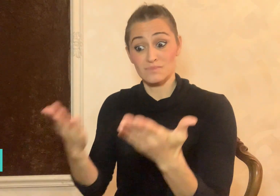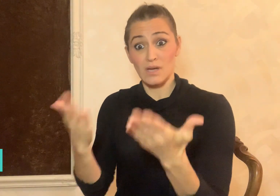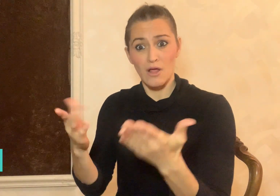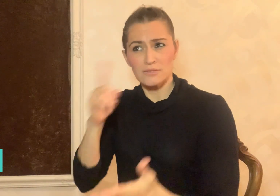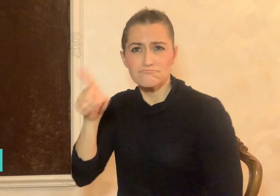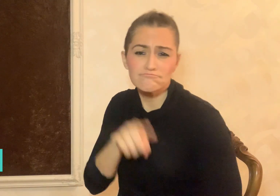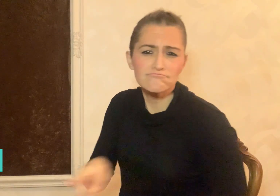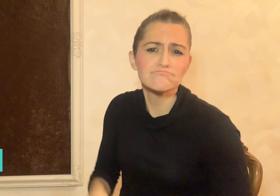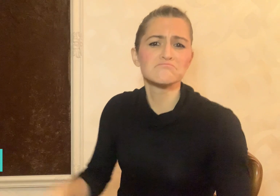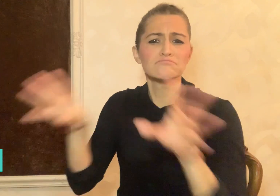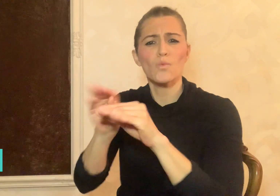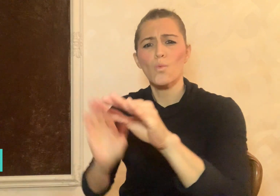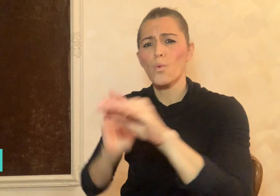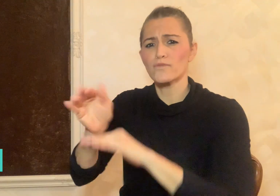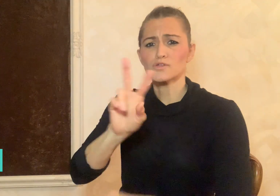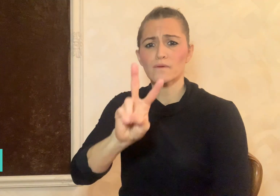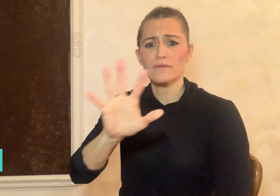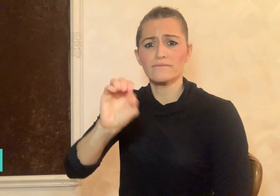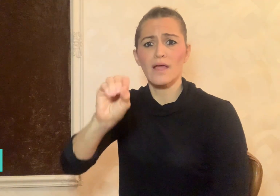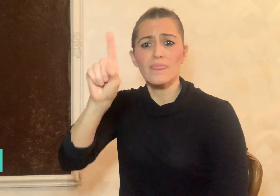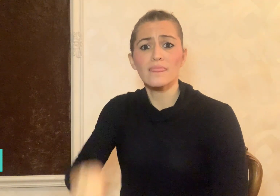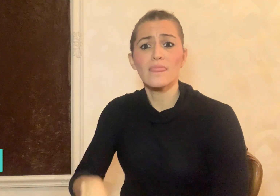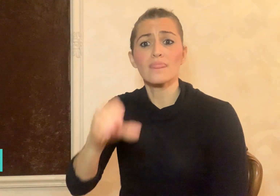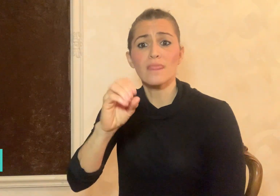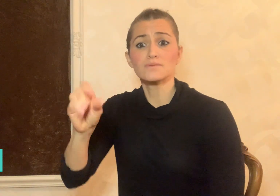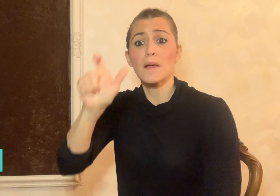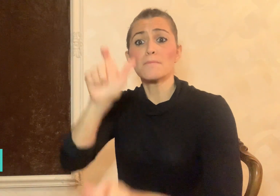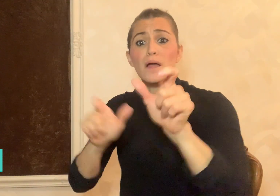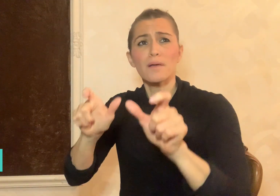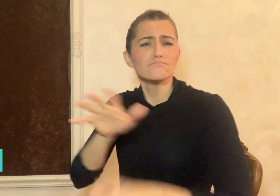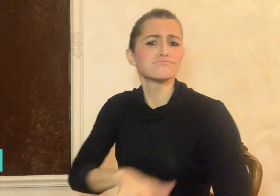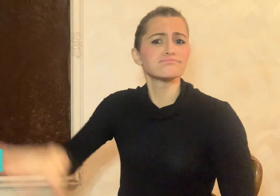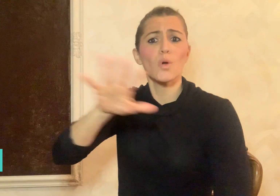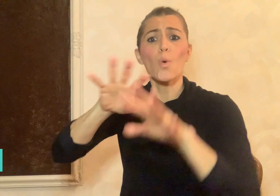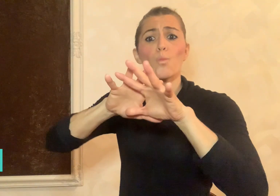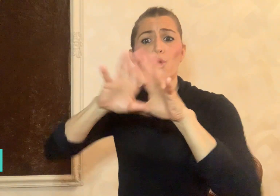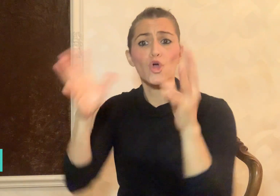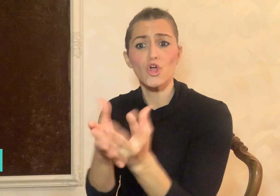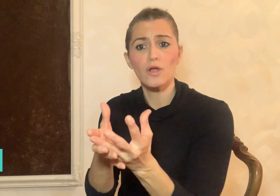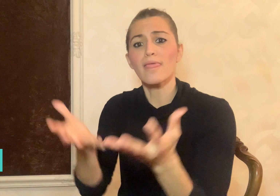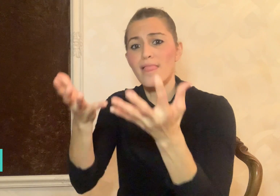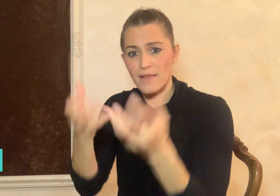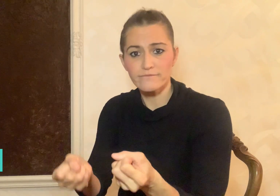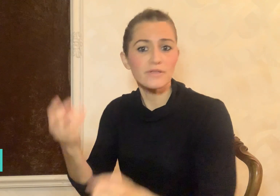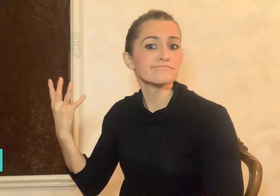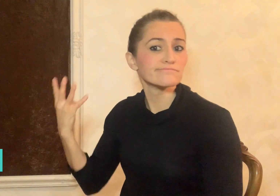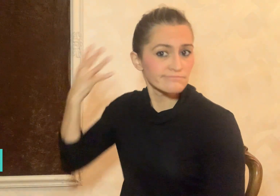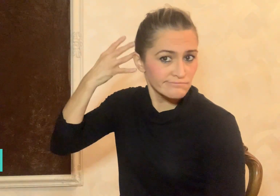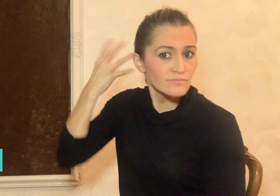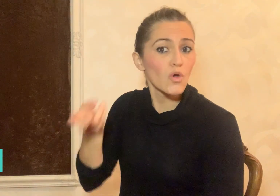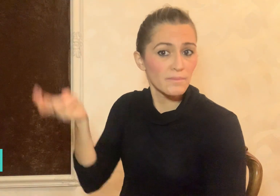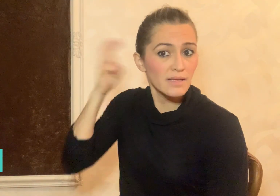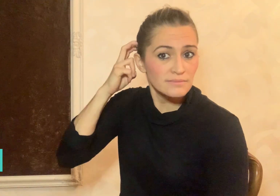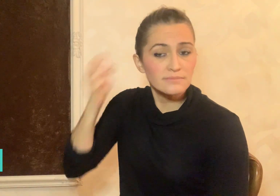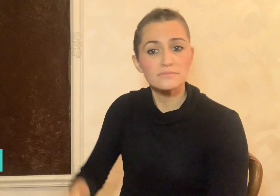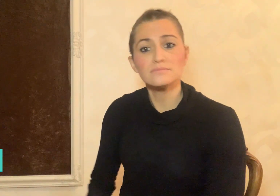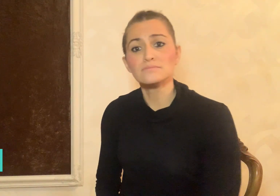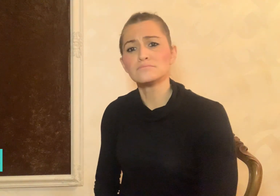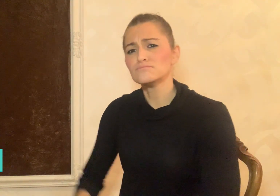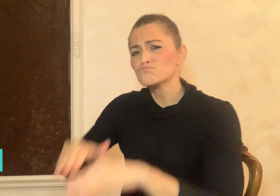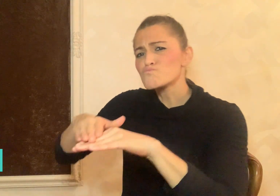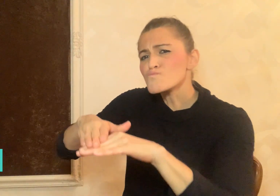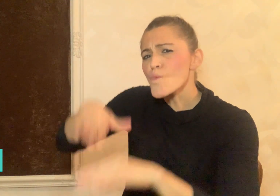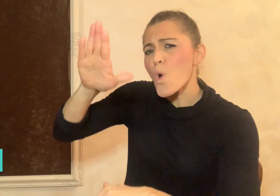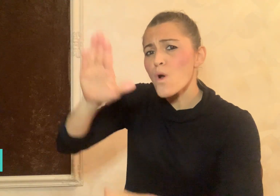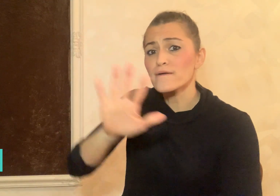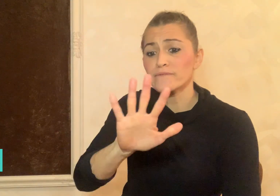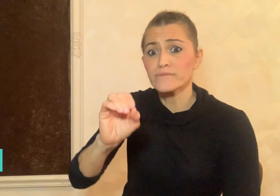Currently, there are over 250,000 people worldwide with a CI.